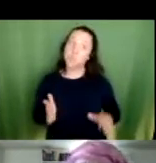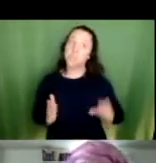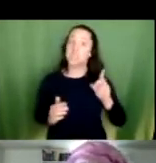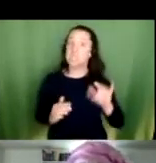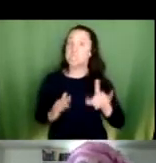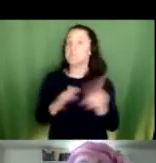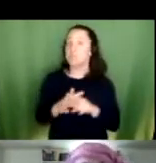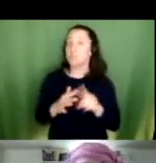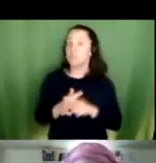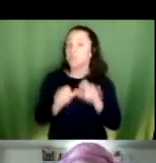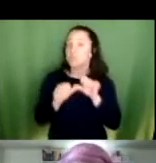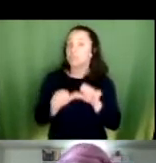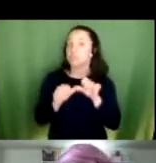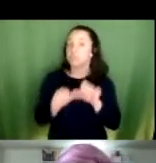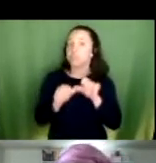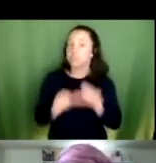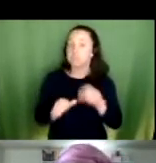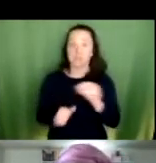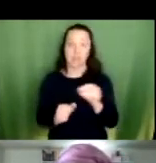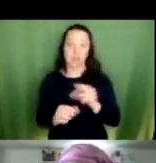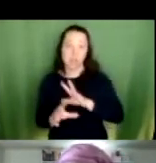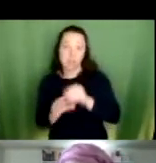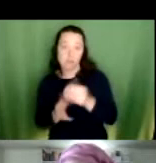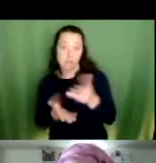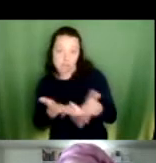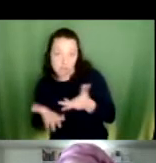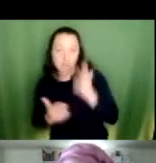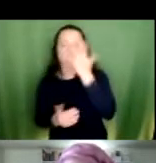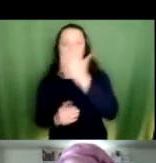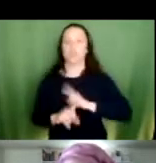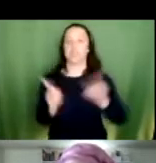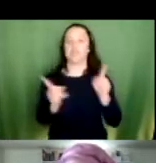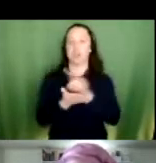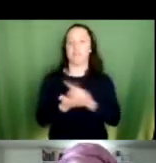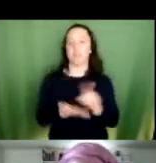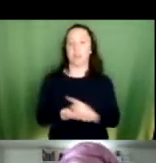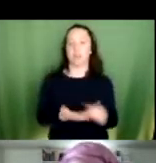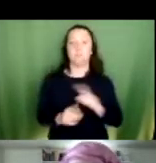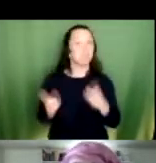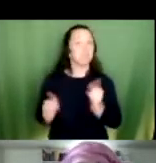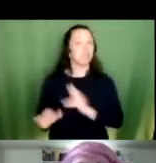but they still joined the class. I realized that sometimes students just needed to be in